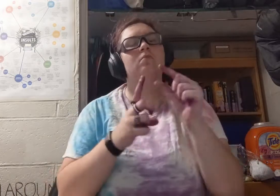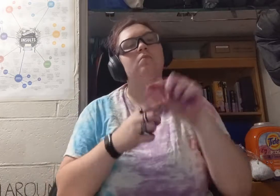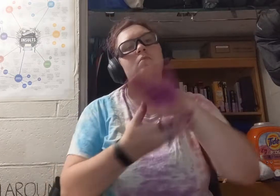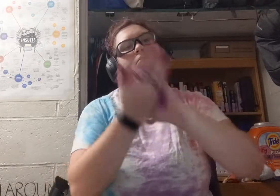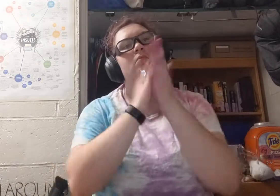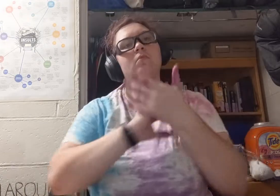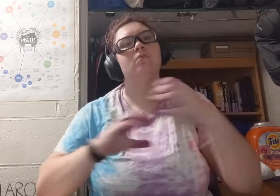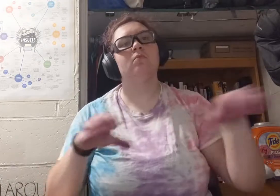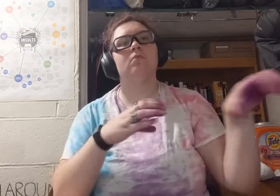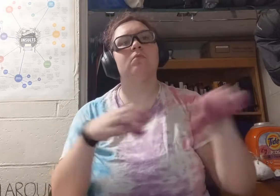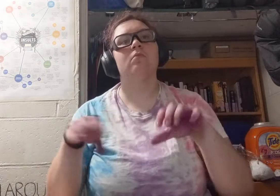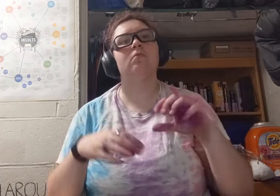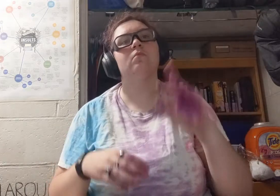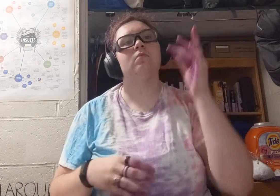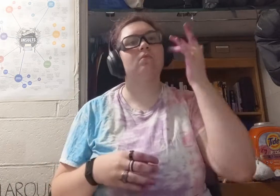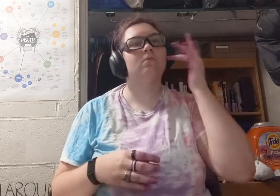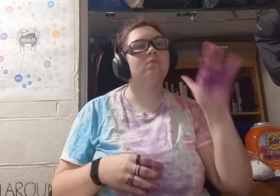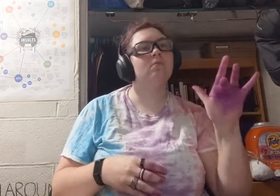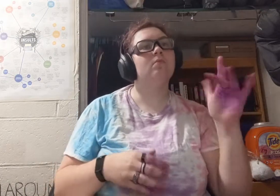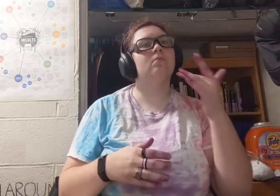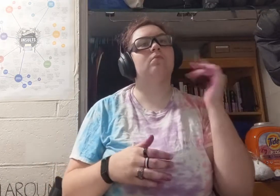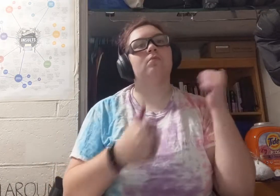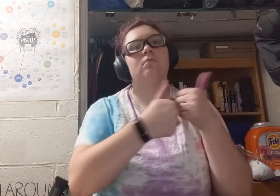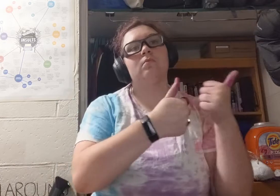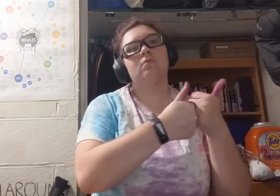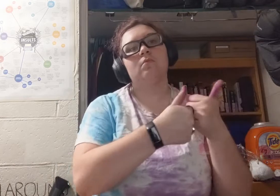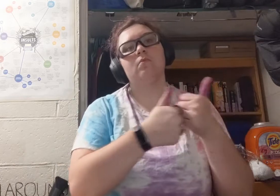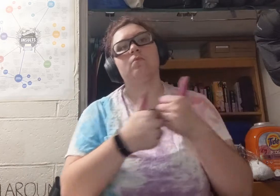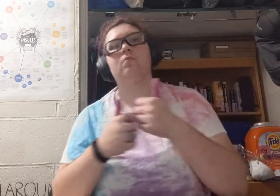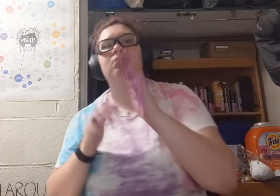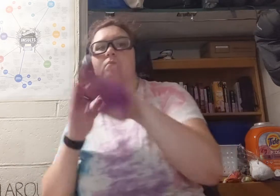in this world we've built on games of chance and hours of introspection